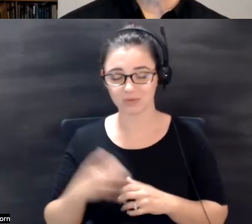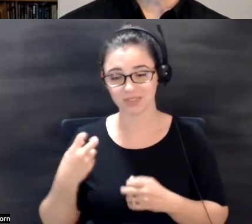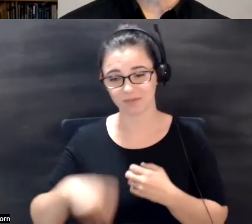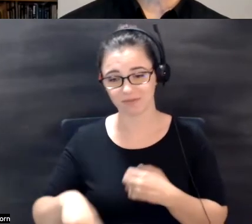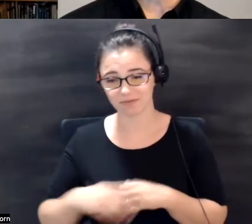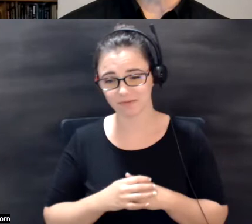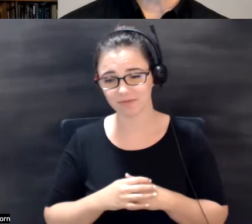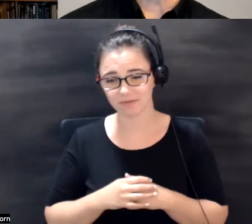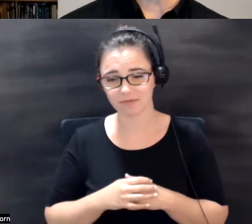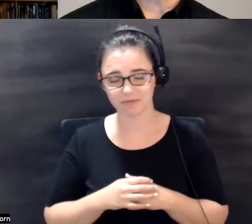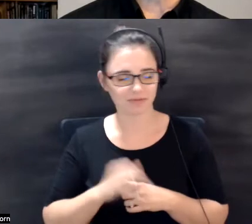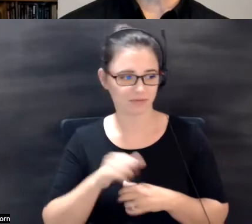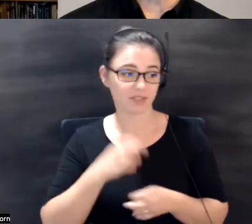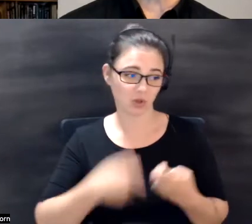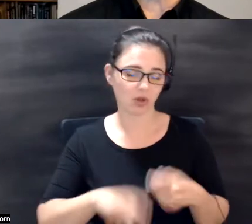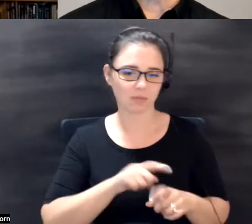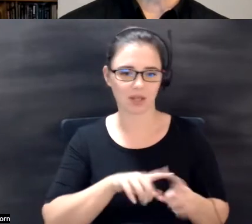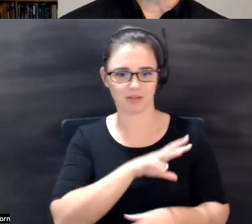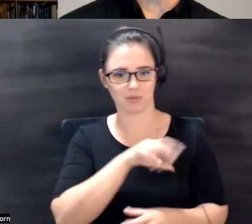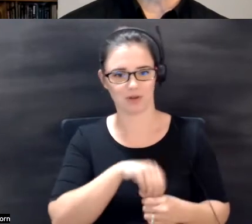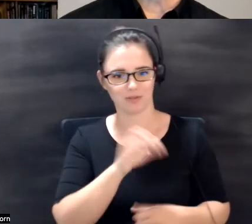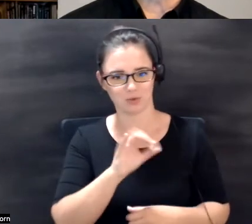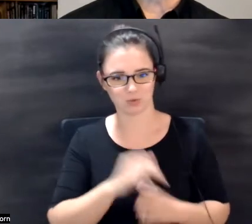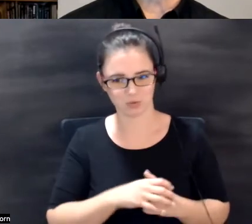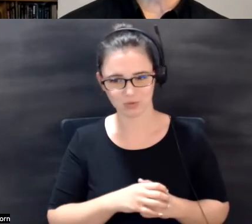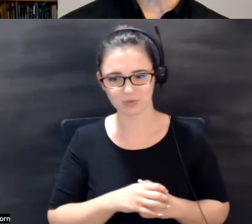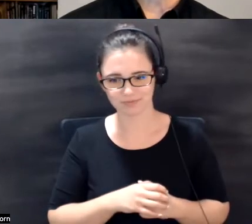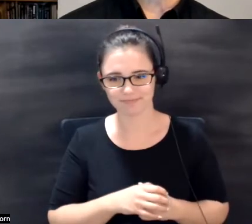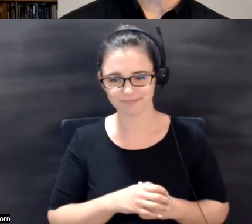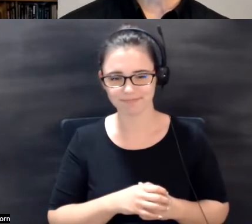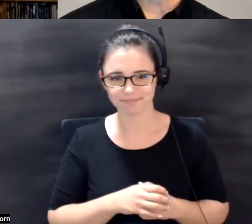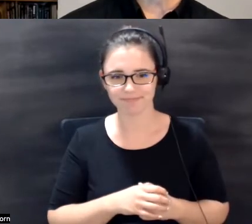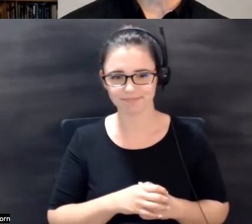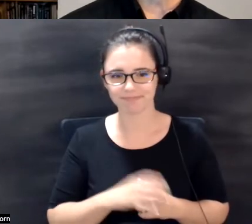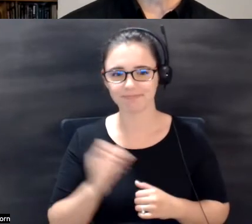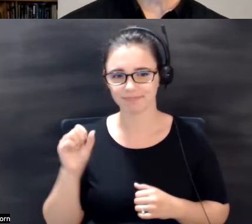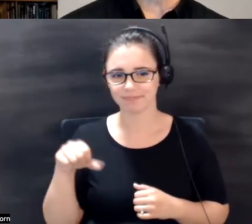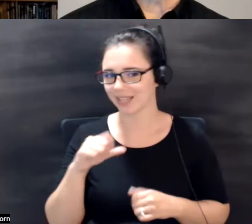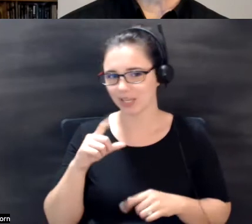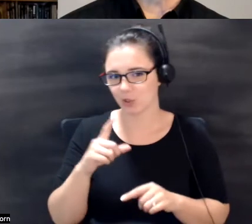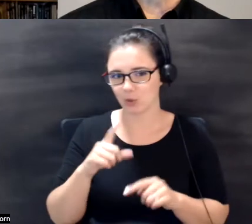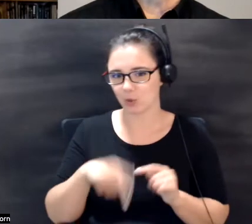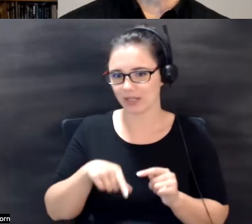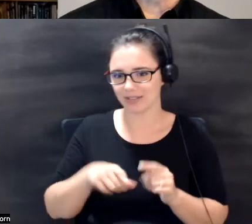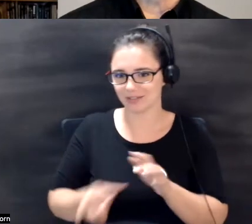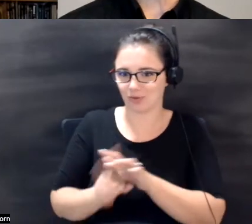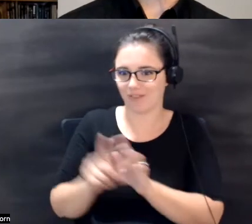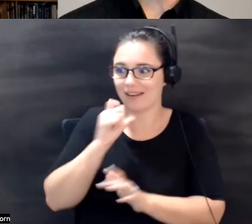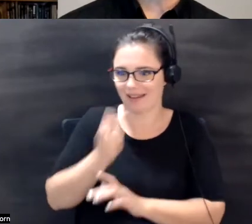That is hard. But it's all part of it, Yeah, yeah. I don't think you could be there, and not, not go there. Yeah.